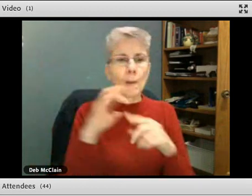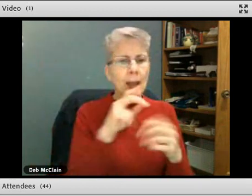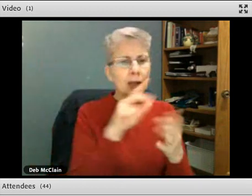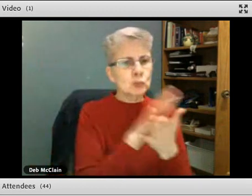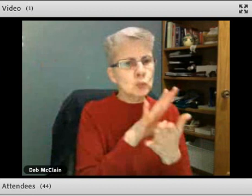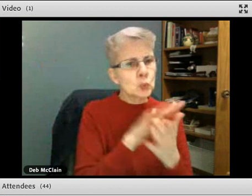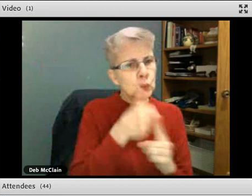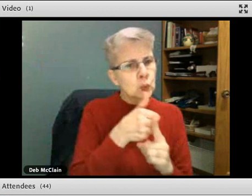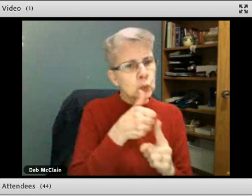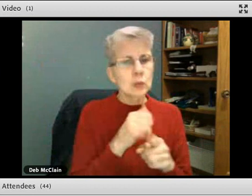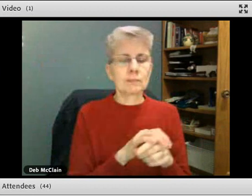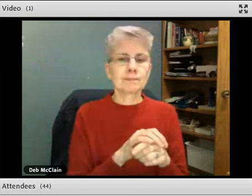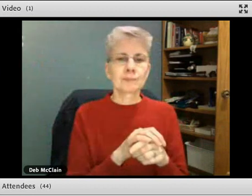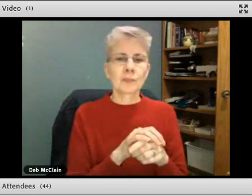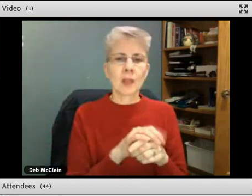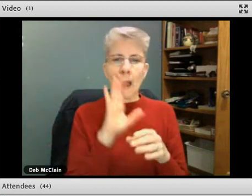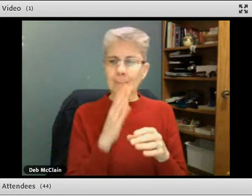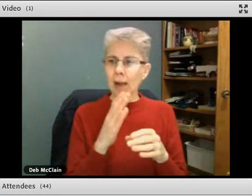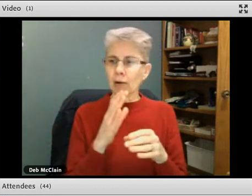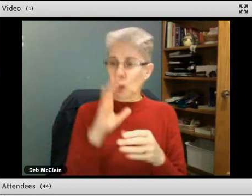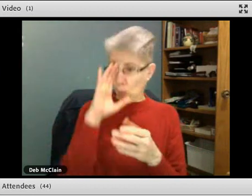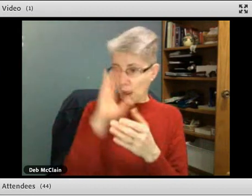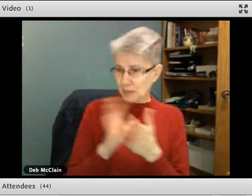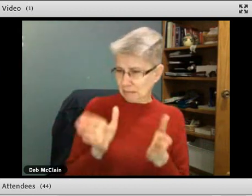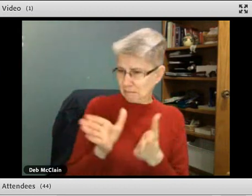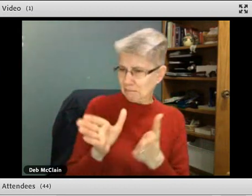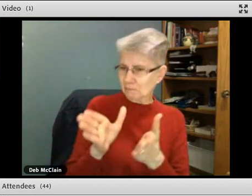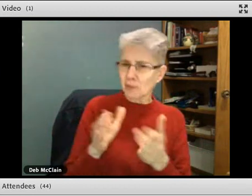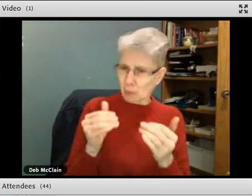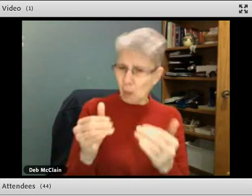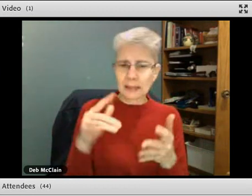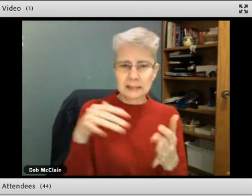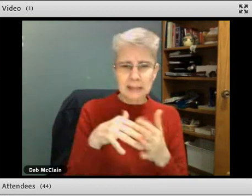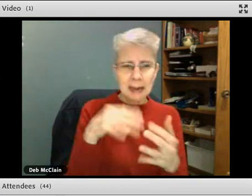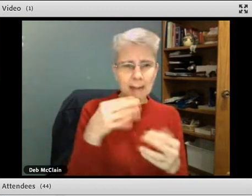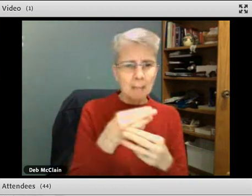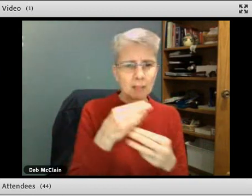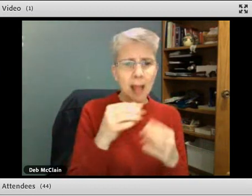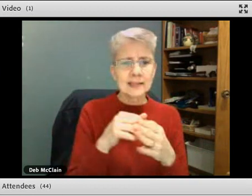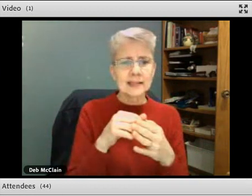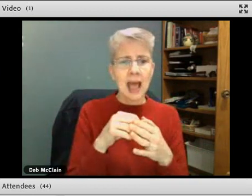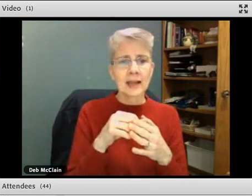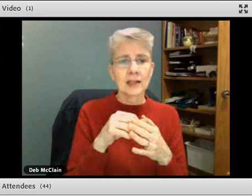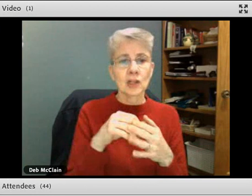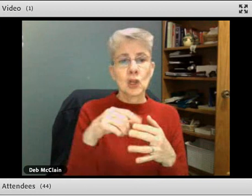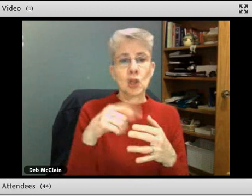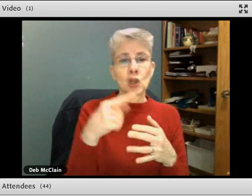apparently at her husband's urging, to study mathematics at George Washington University.